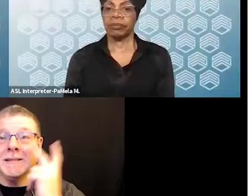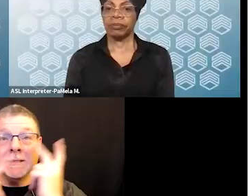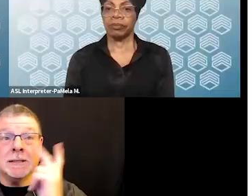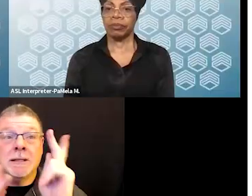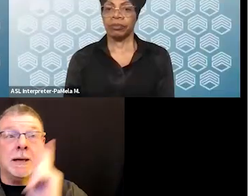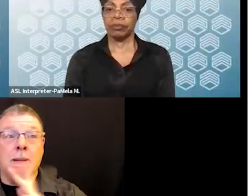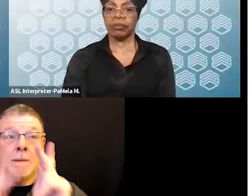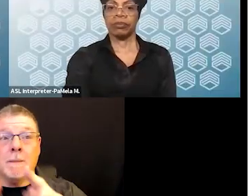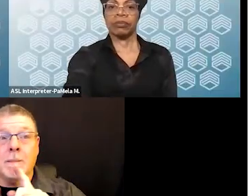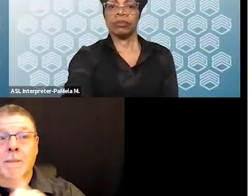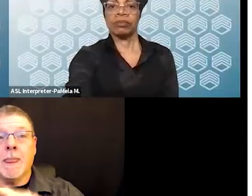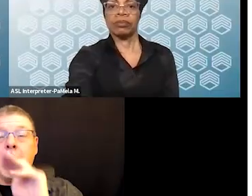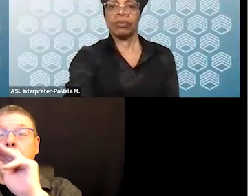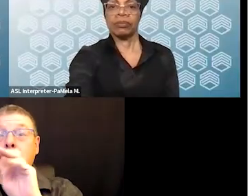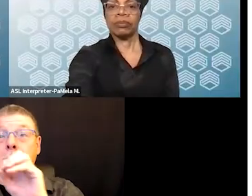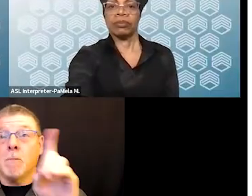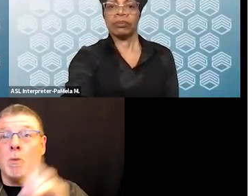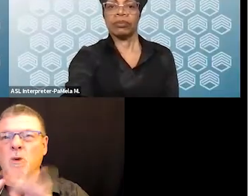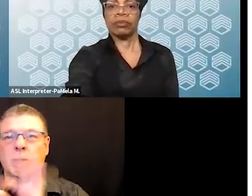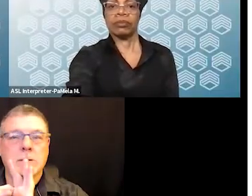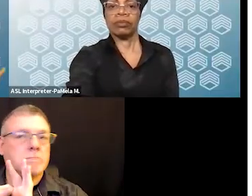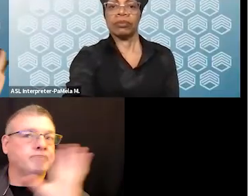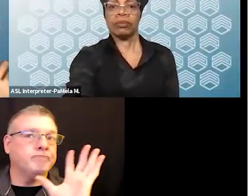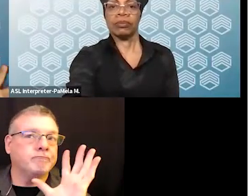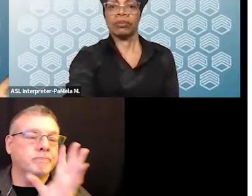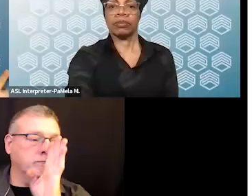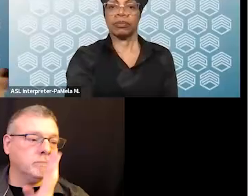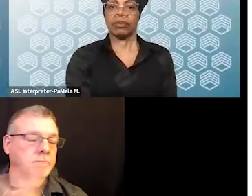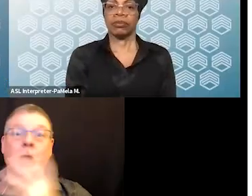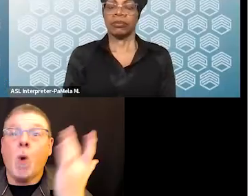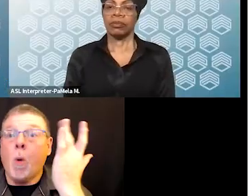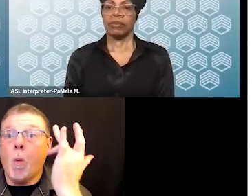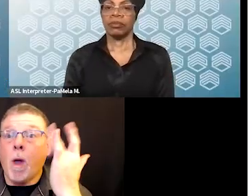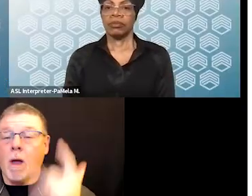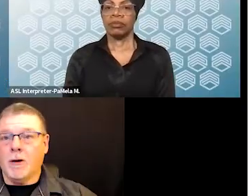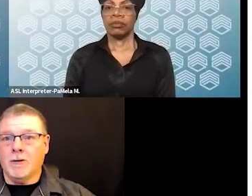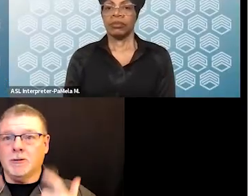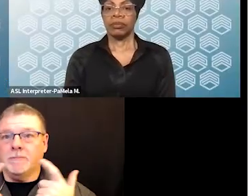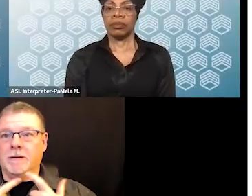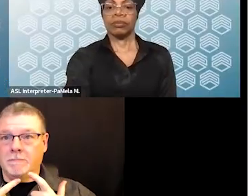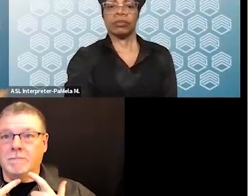move to detachment or disconnectedness just to survive. They're in survival mode, my friends.